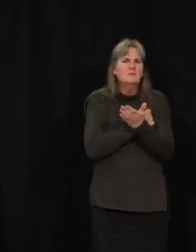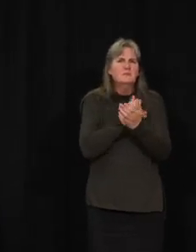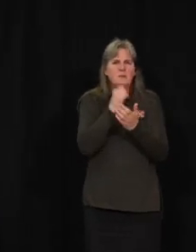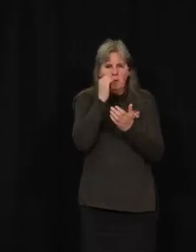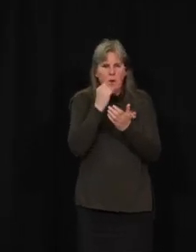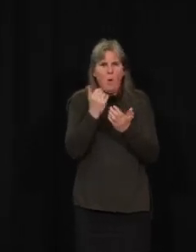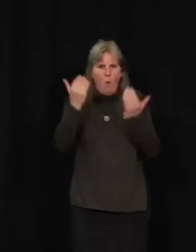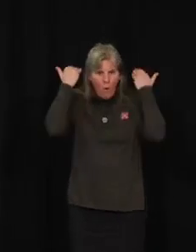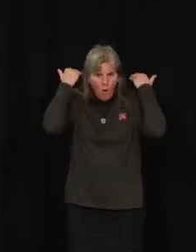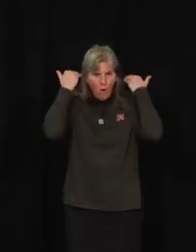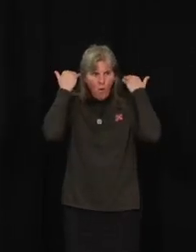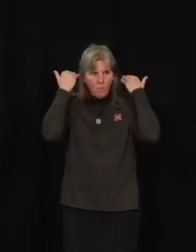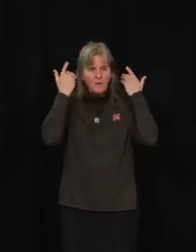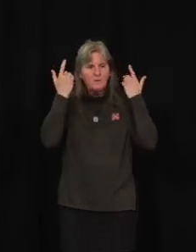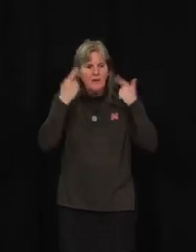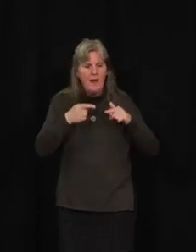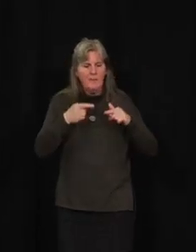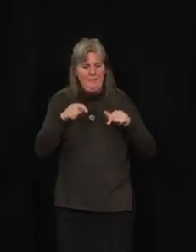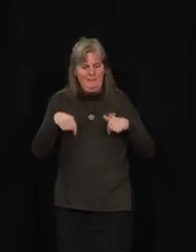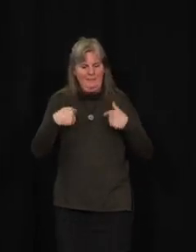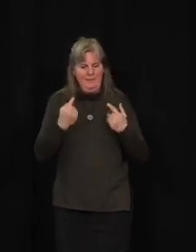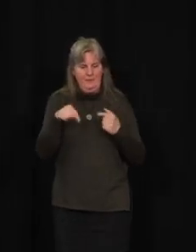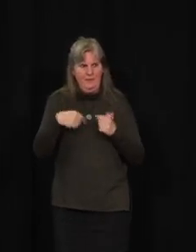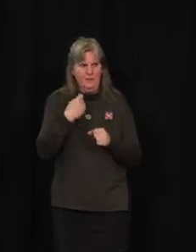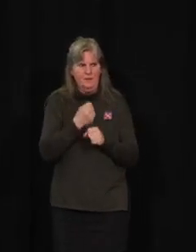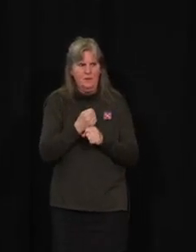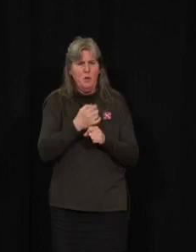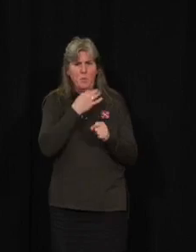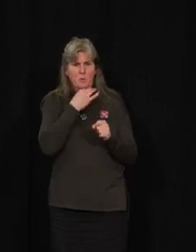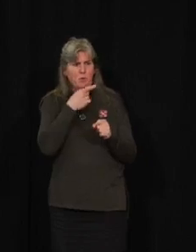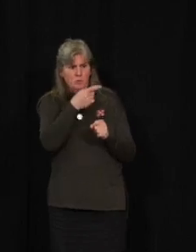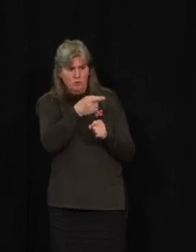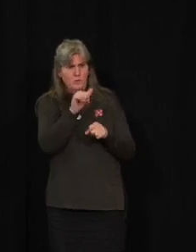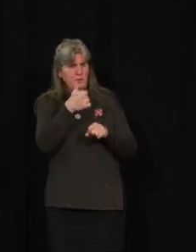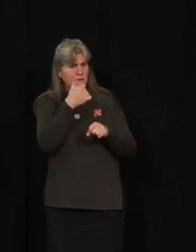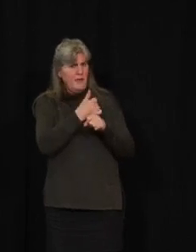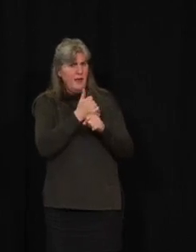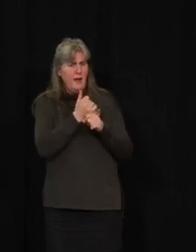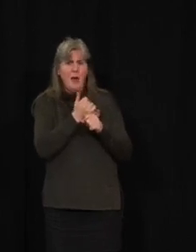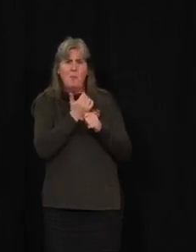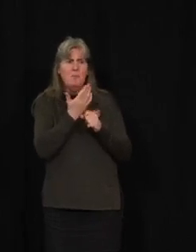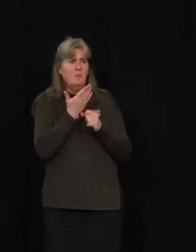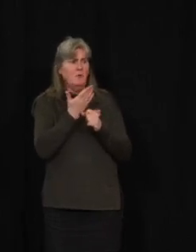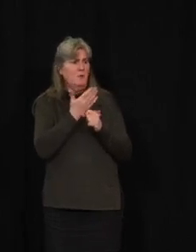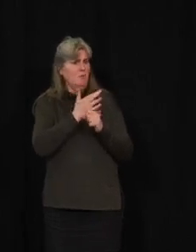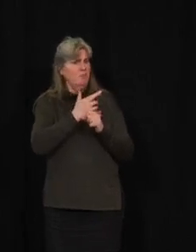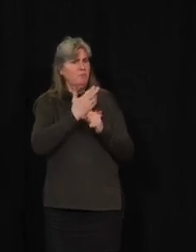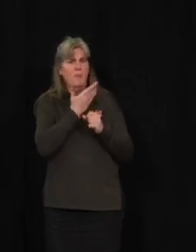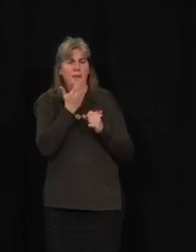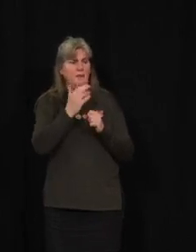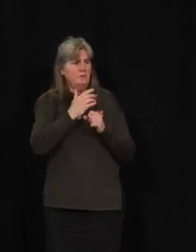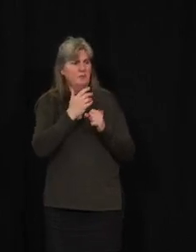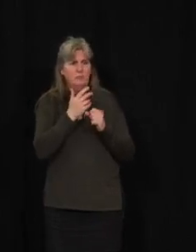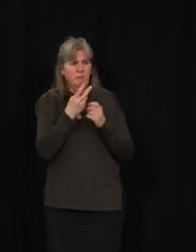any sort of safe supply chain? Yes.